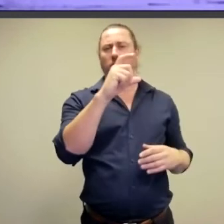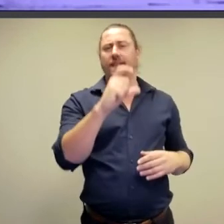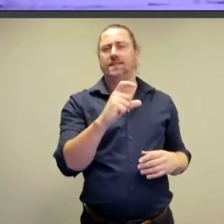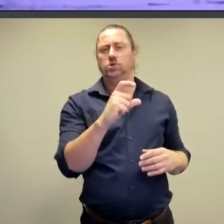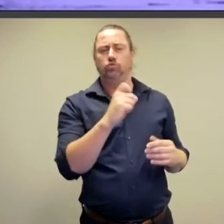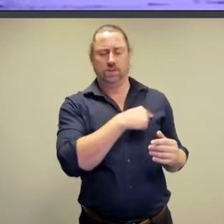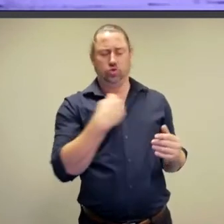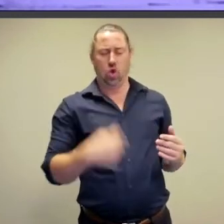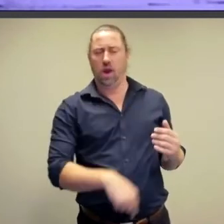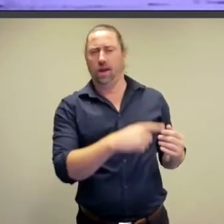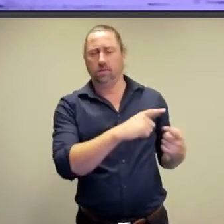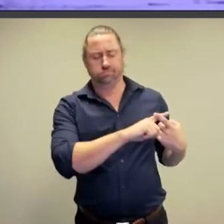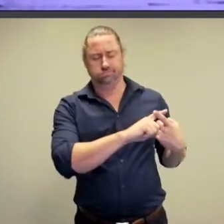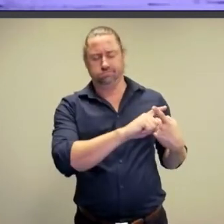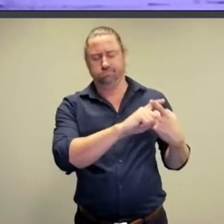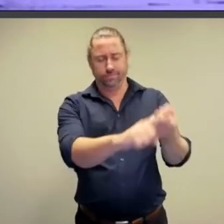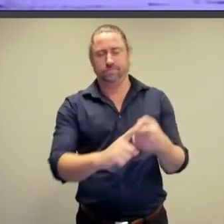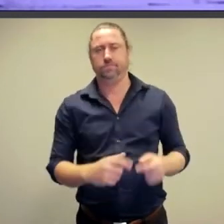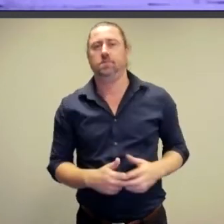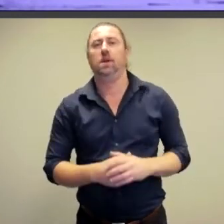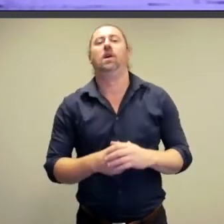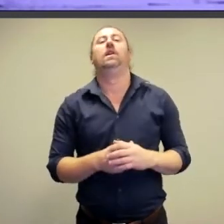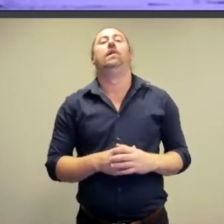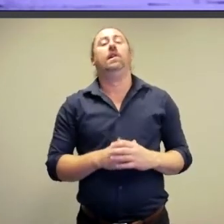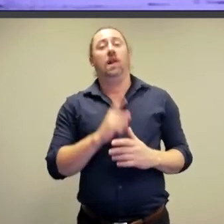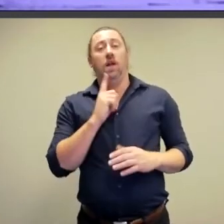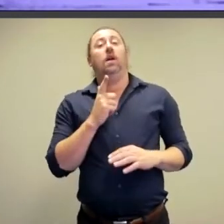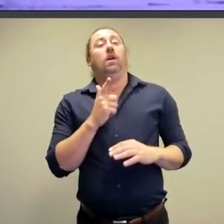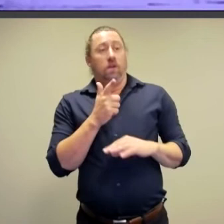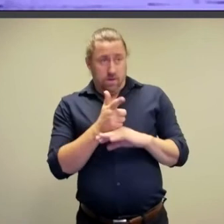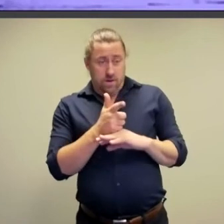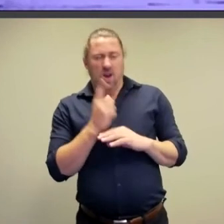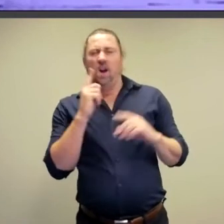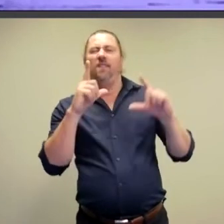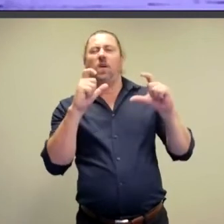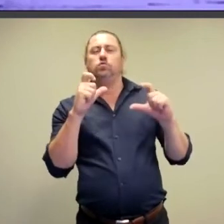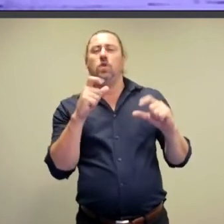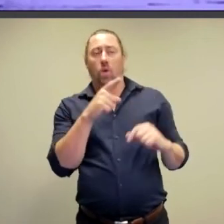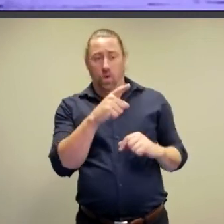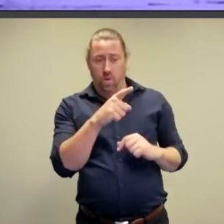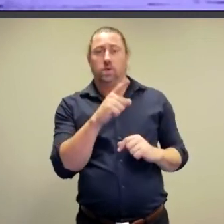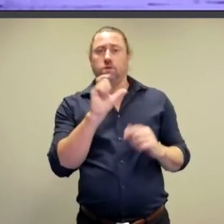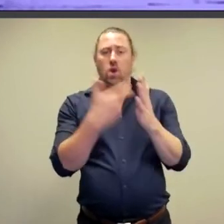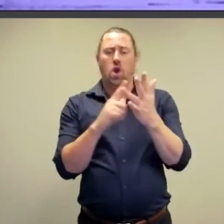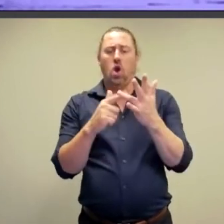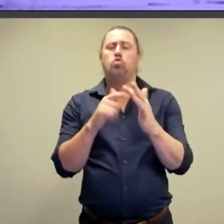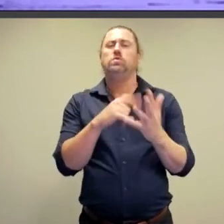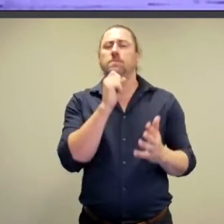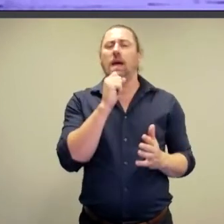China. As we see from this screen grab,